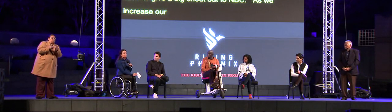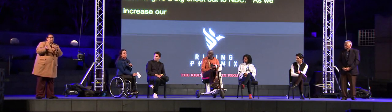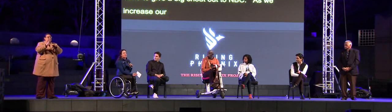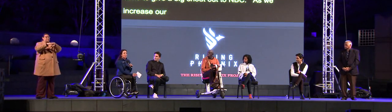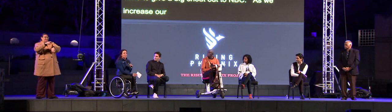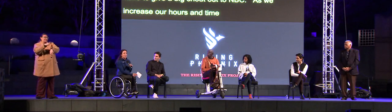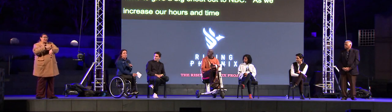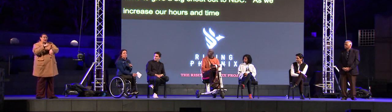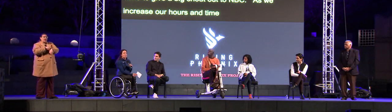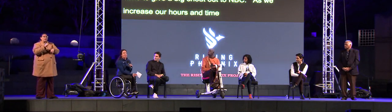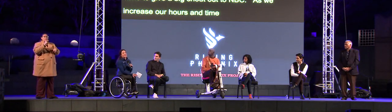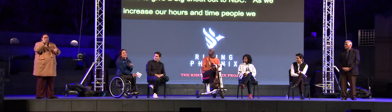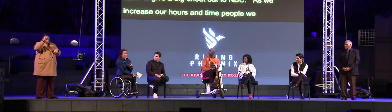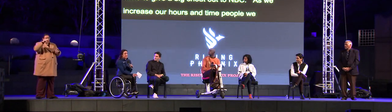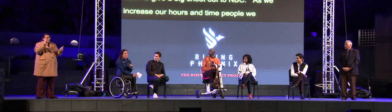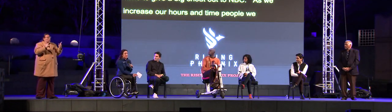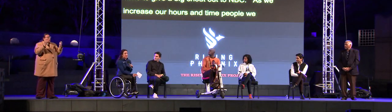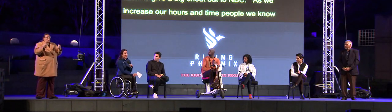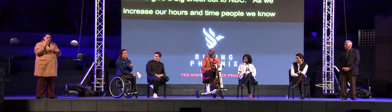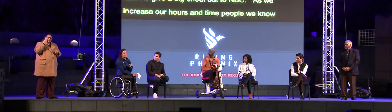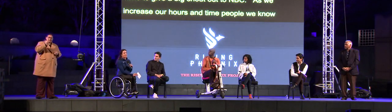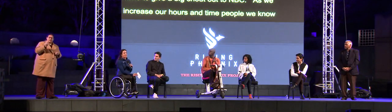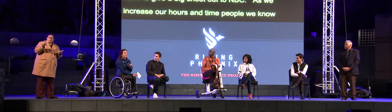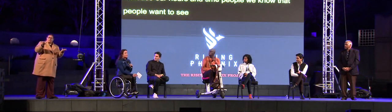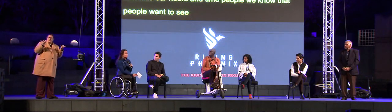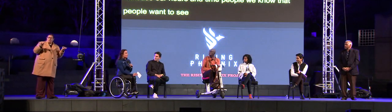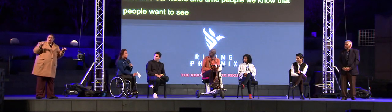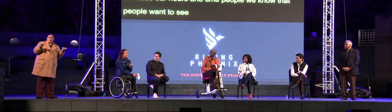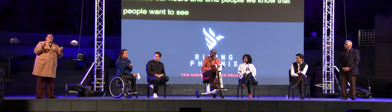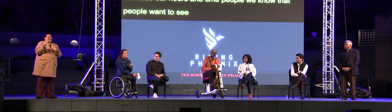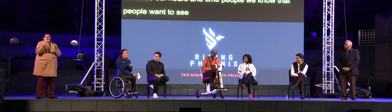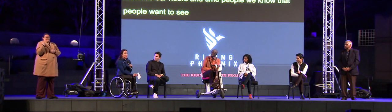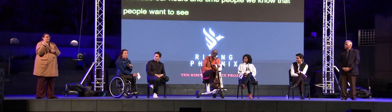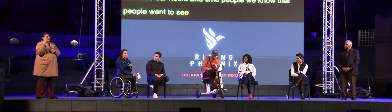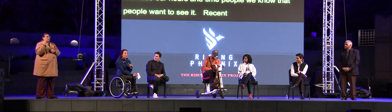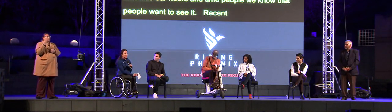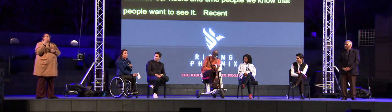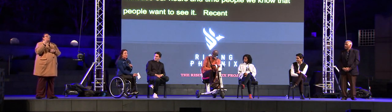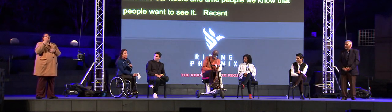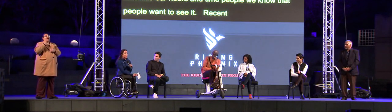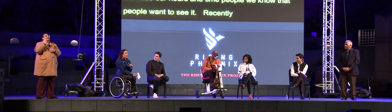we know that people want to see it. Recently, I raced in the Chicago Marathon,